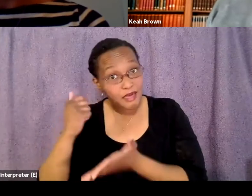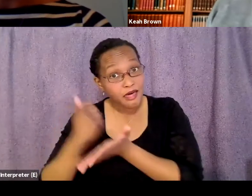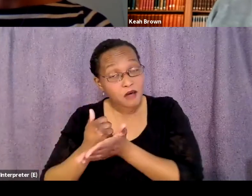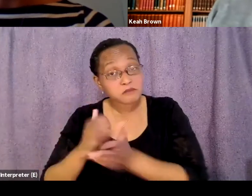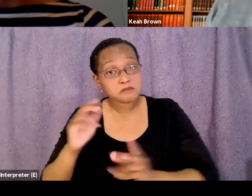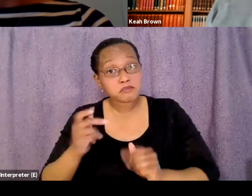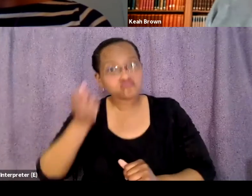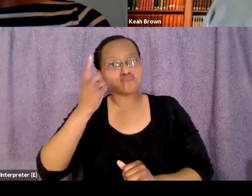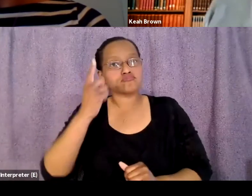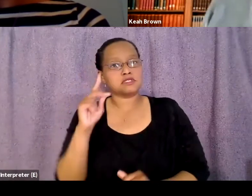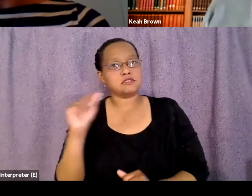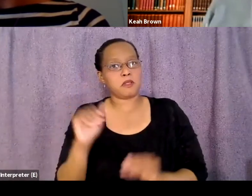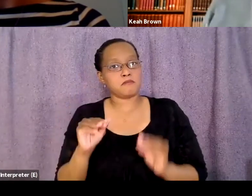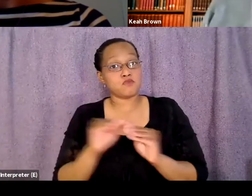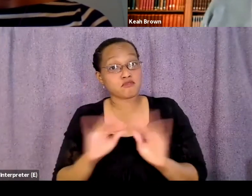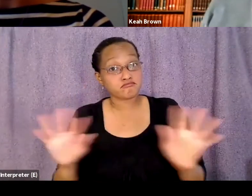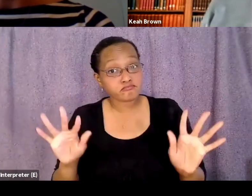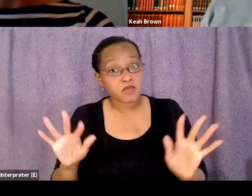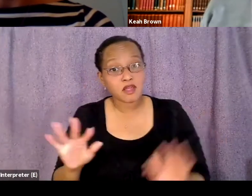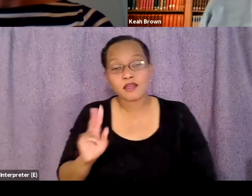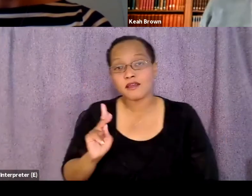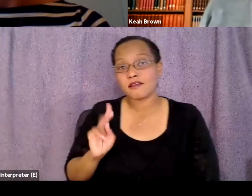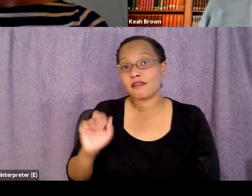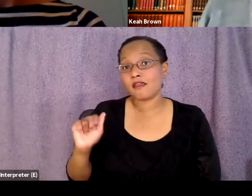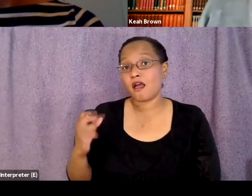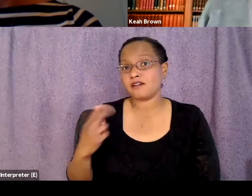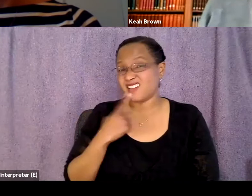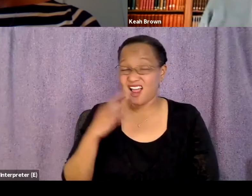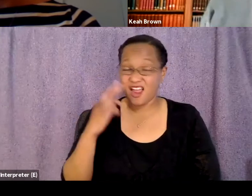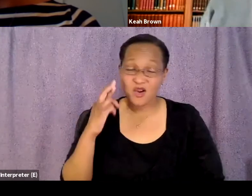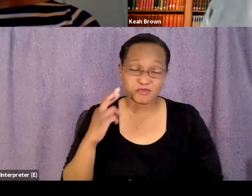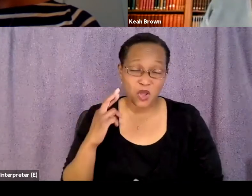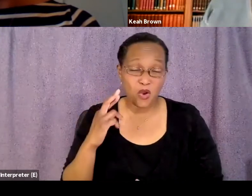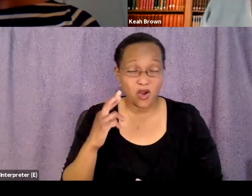Keah Brown: I hope so, I really do I'm on TikTok too, but I don't really know what I'm